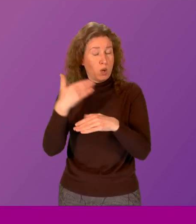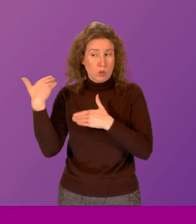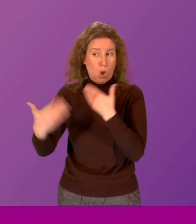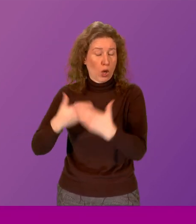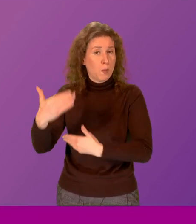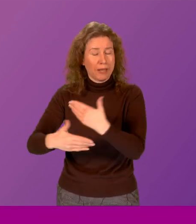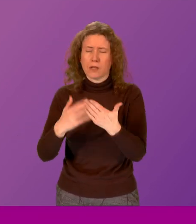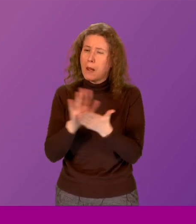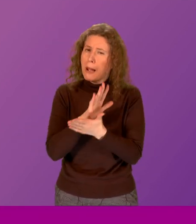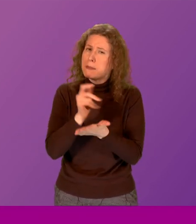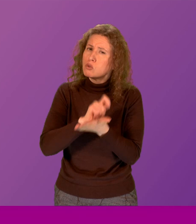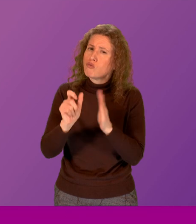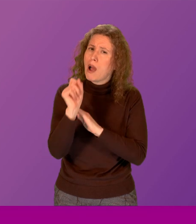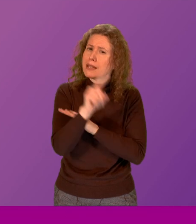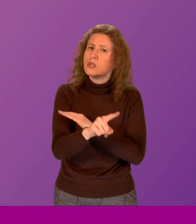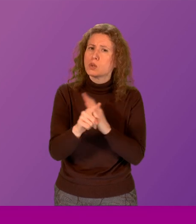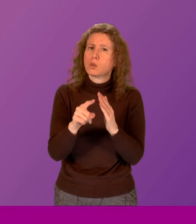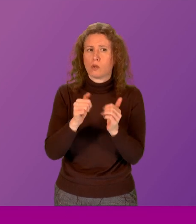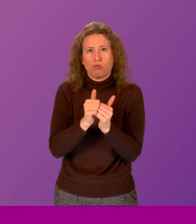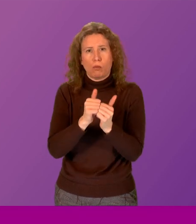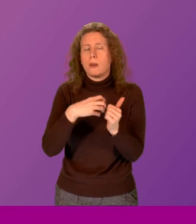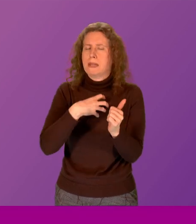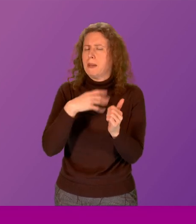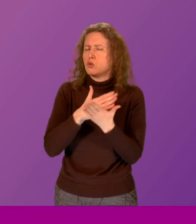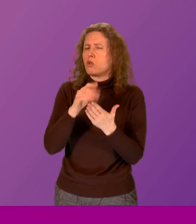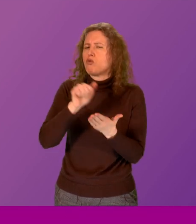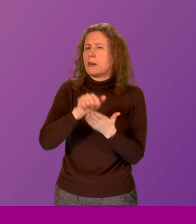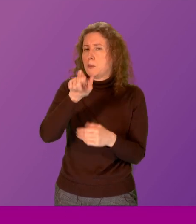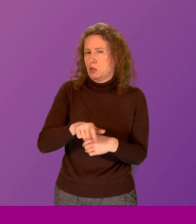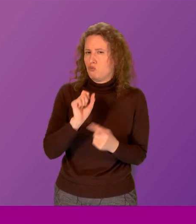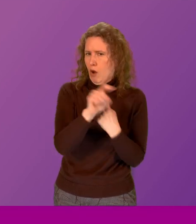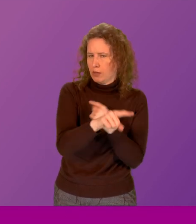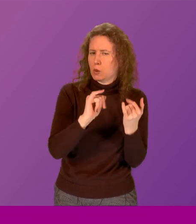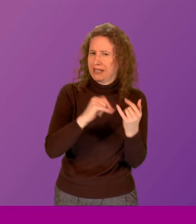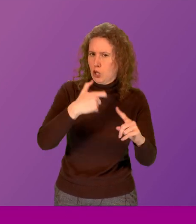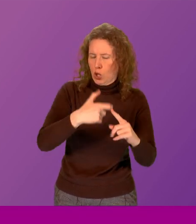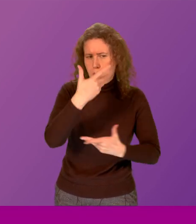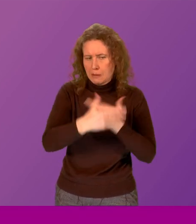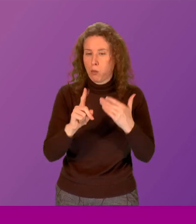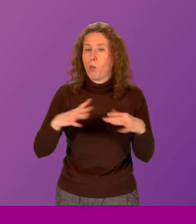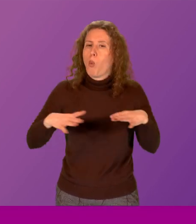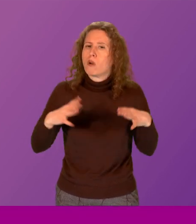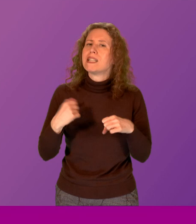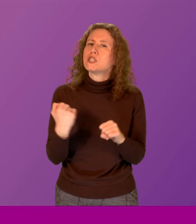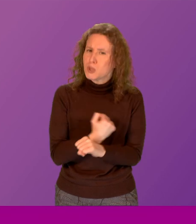I am happy to ensure that the appropriate minister writes to Stephen Kerr with the details of the work that is already being undertaken, even while we are waiting for